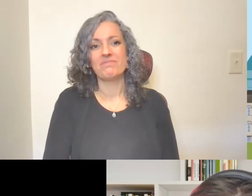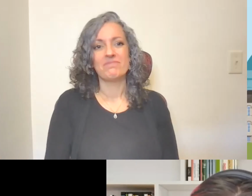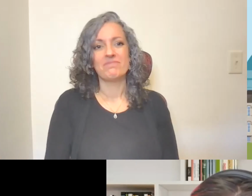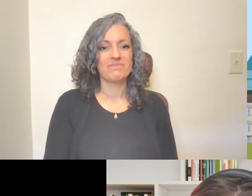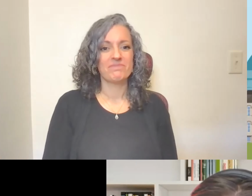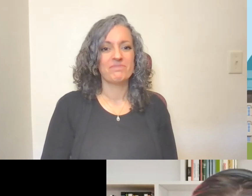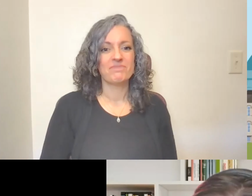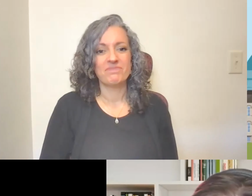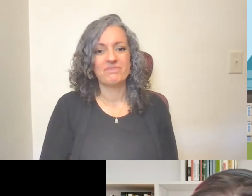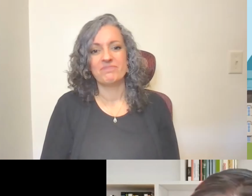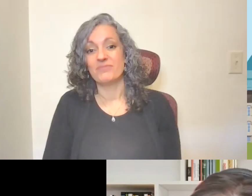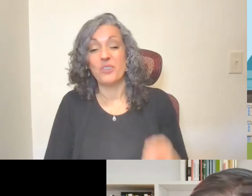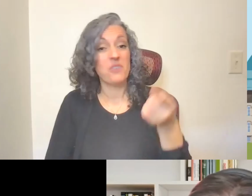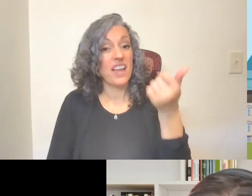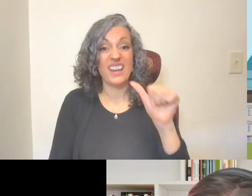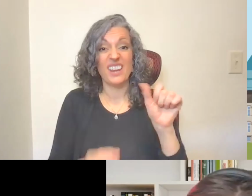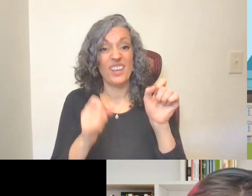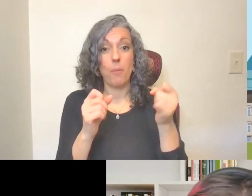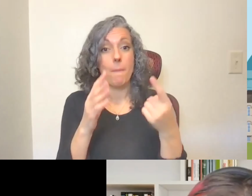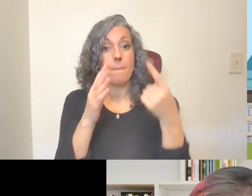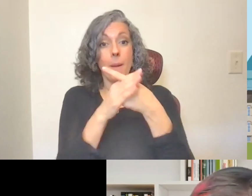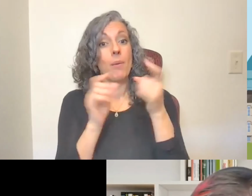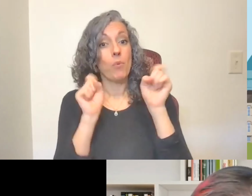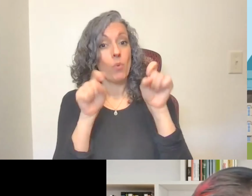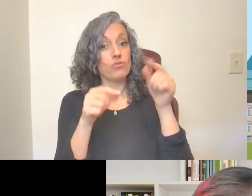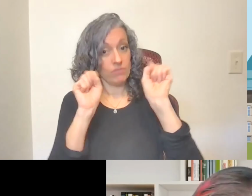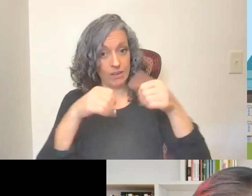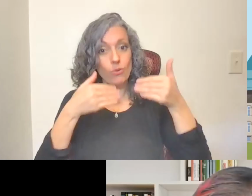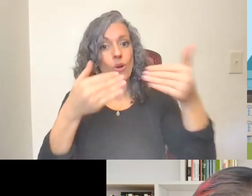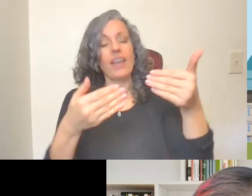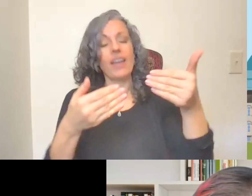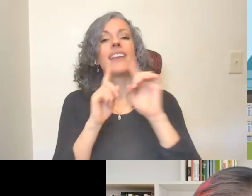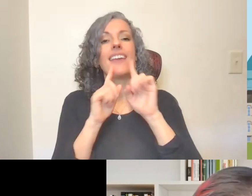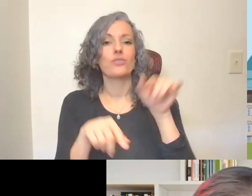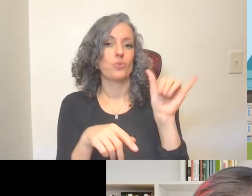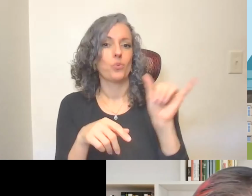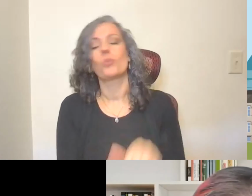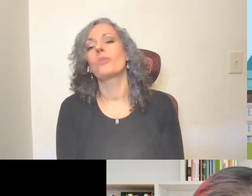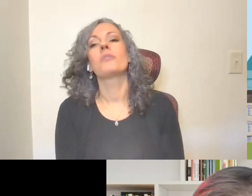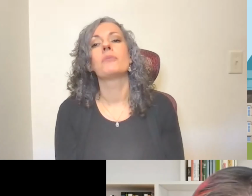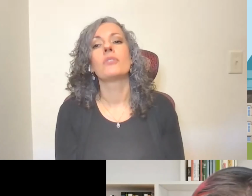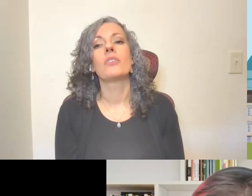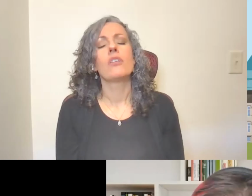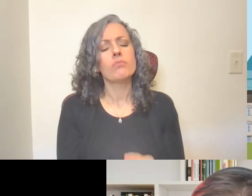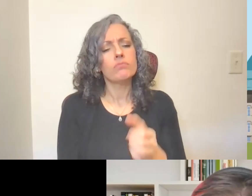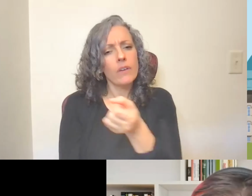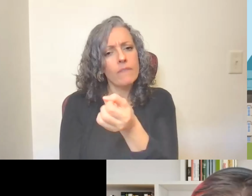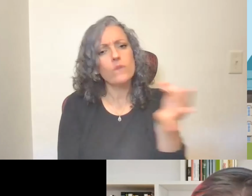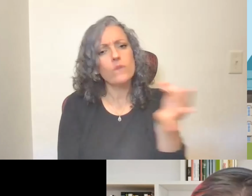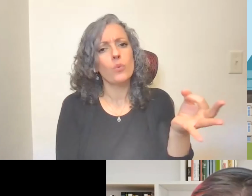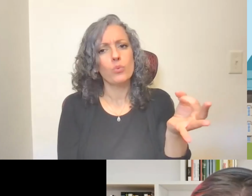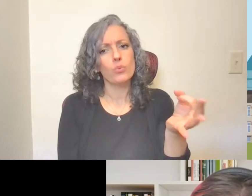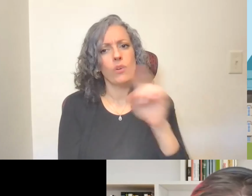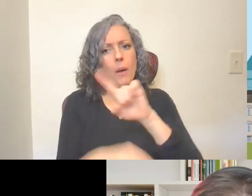in along the way. But there is, there were a couple that were about the time requirements for